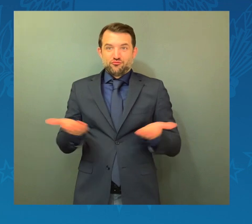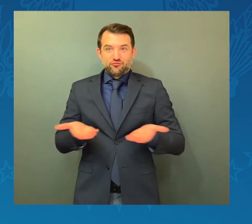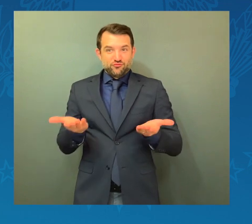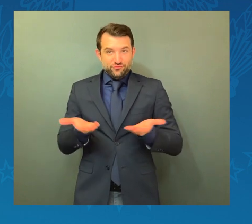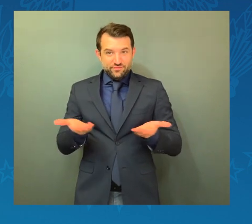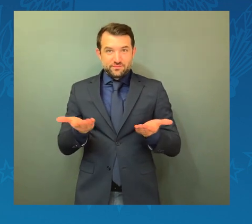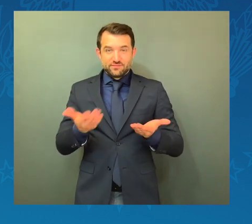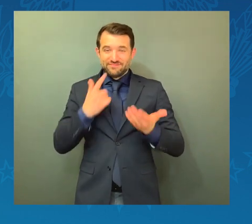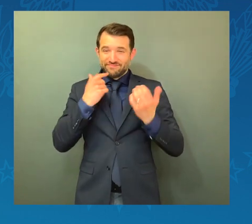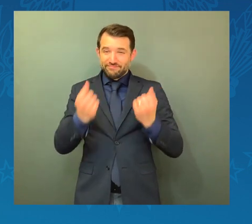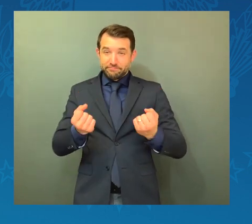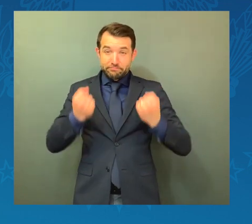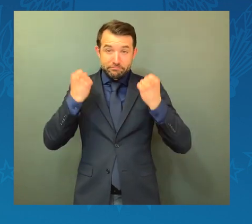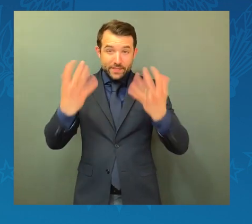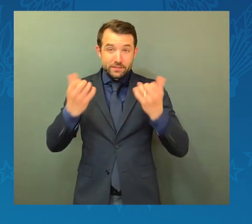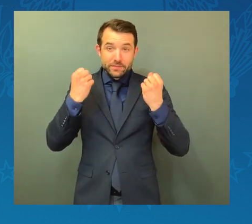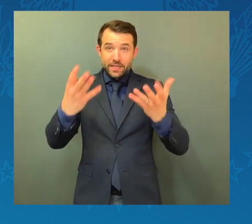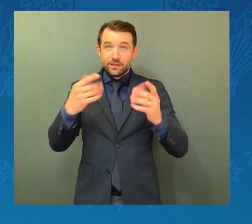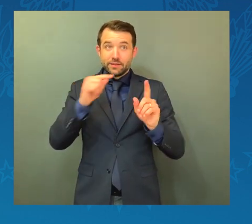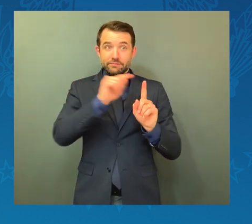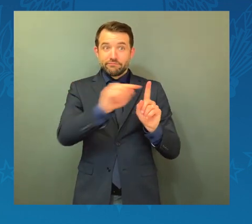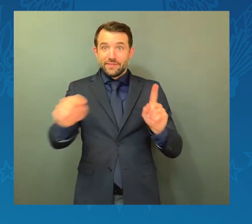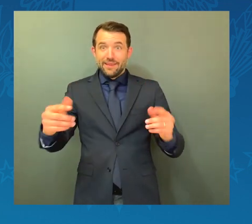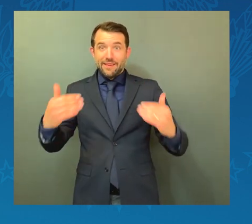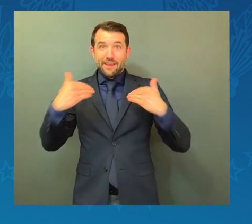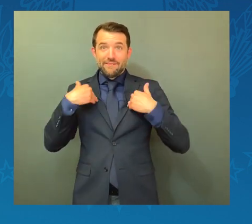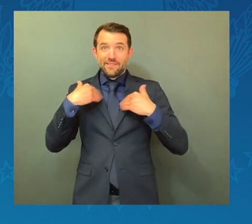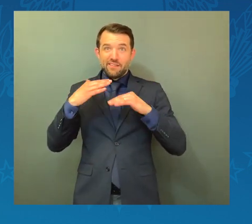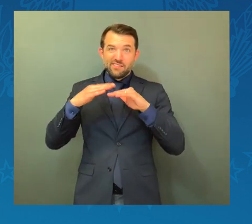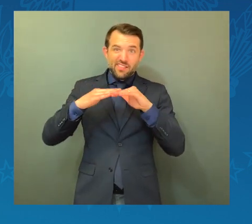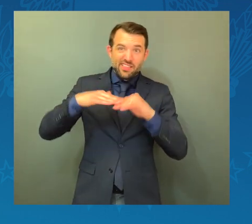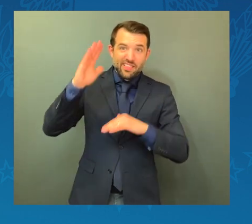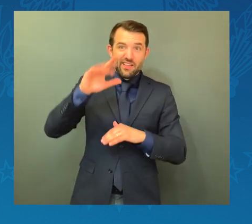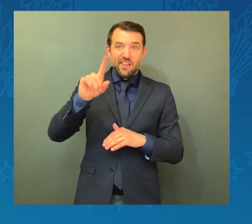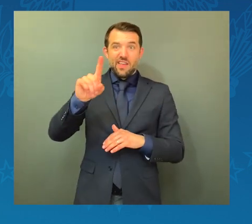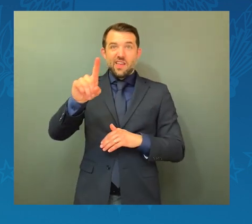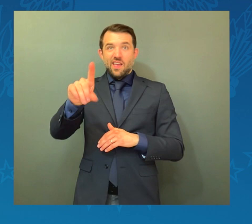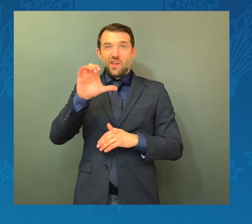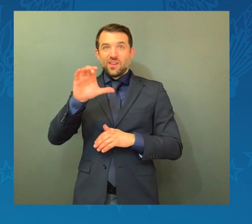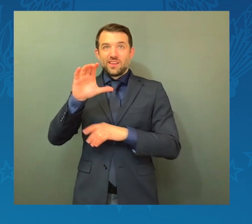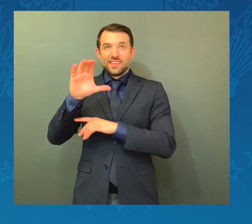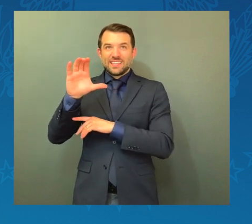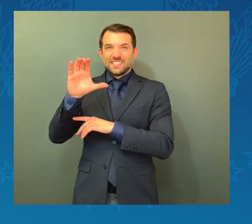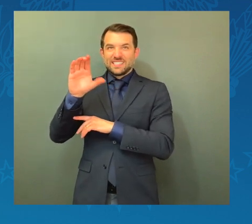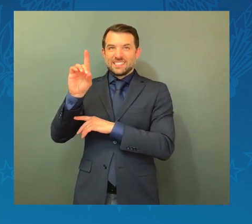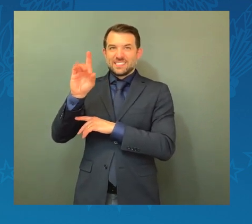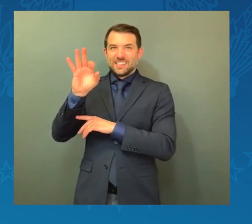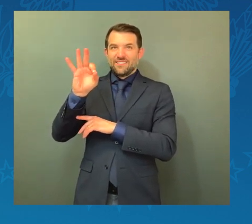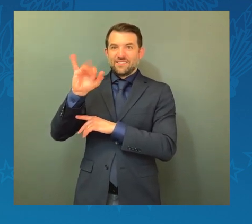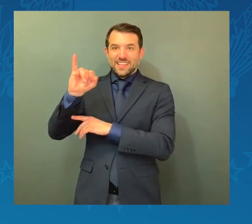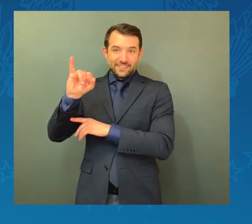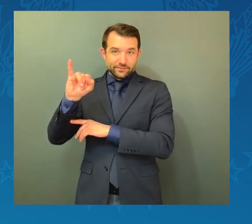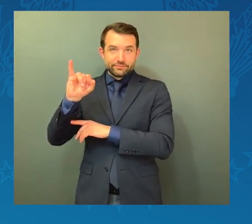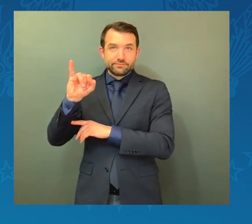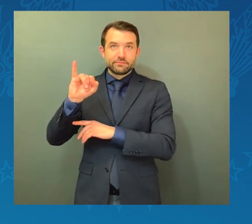with more than 100 CDFIs -- these Community Development Financial Institutions --